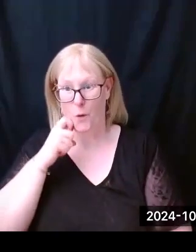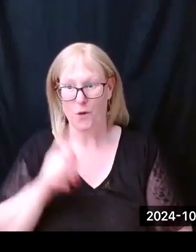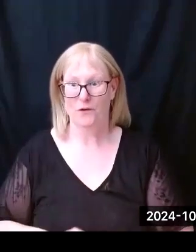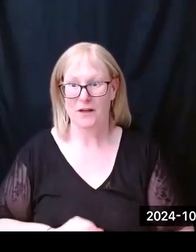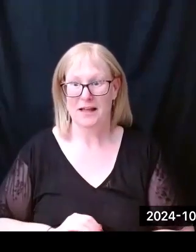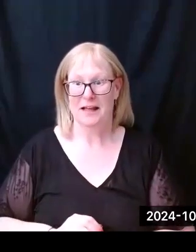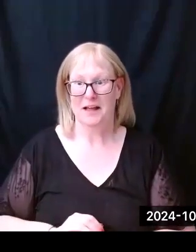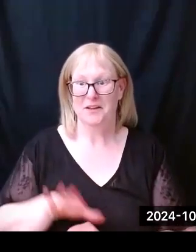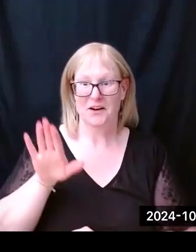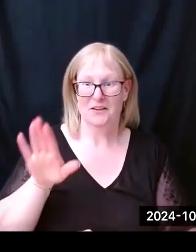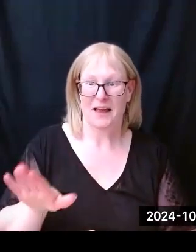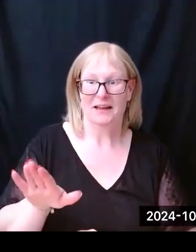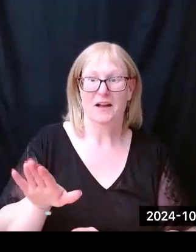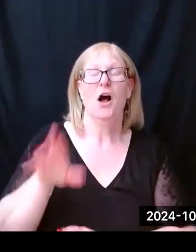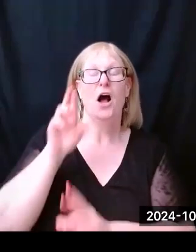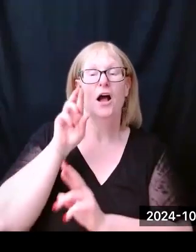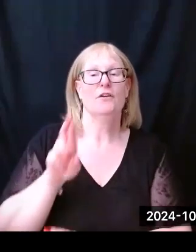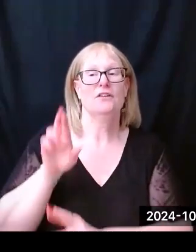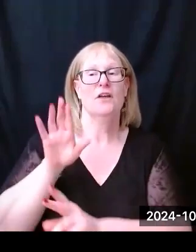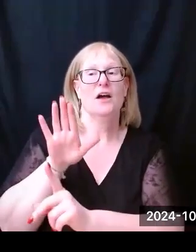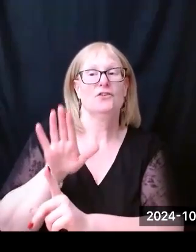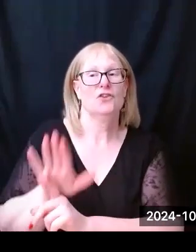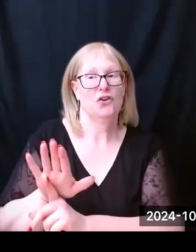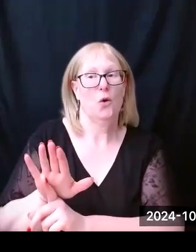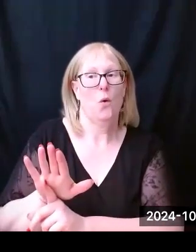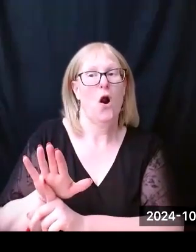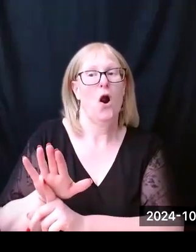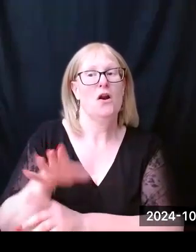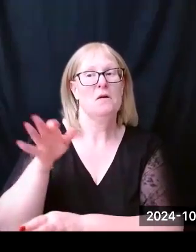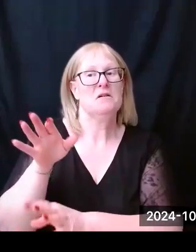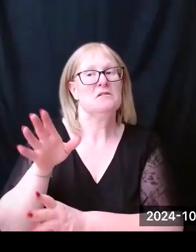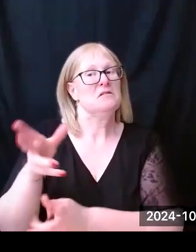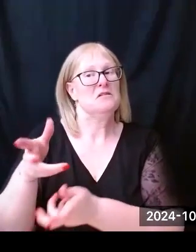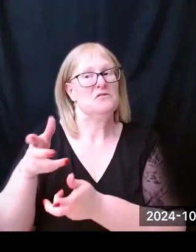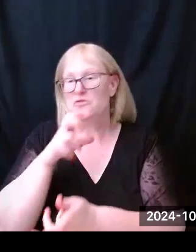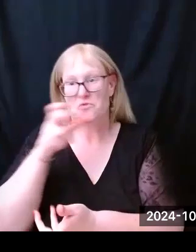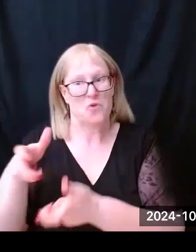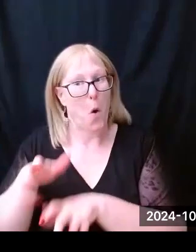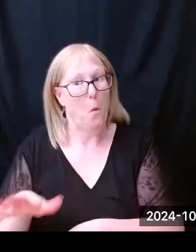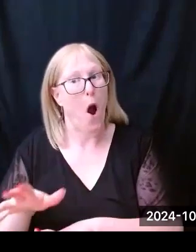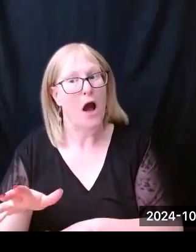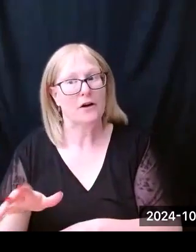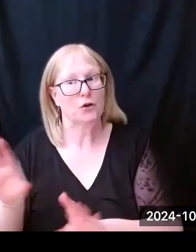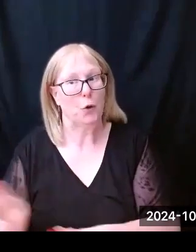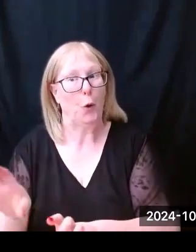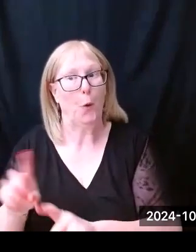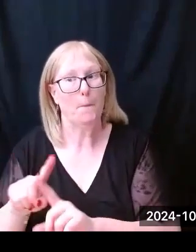car now. I respect your descent, but now is not the time. So we just want to recognize that all of these are patterns of